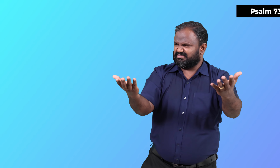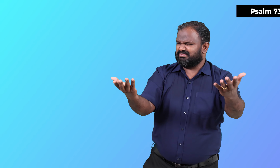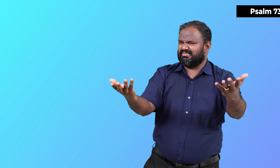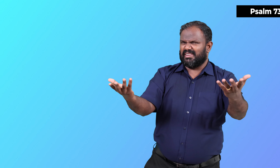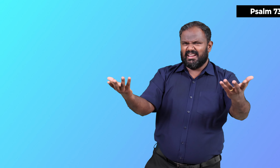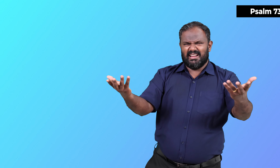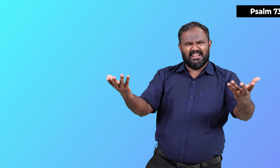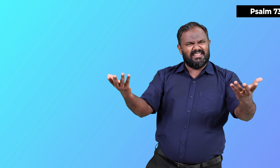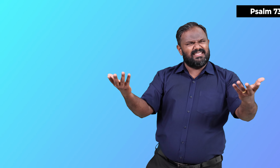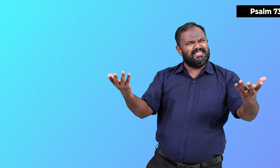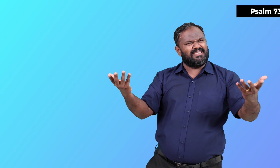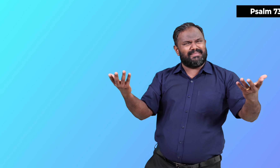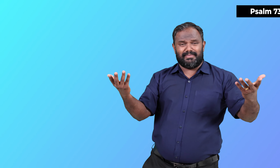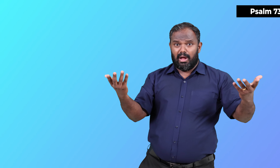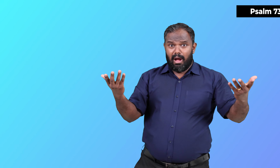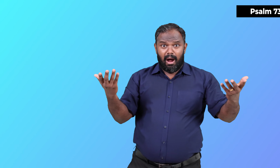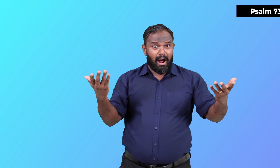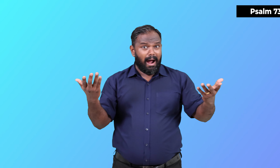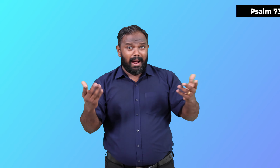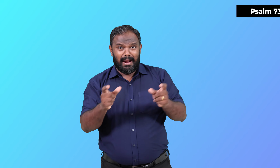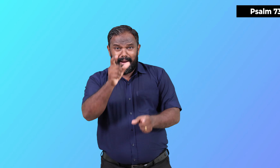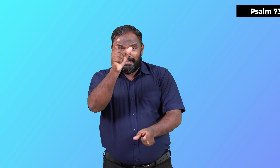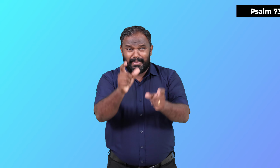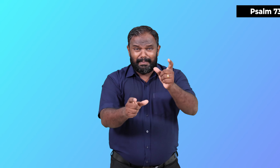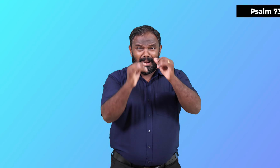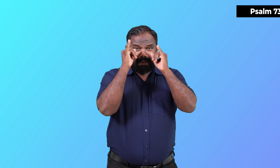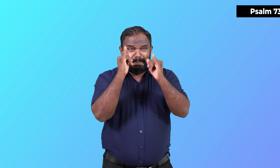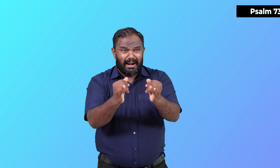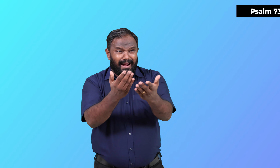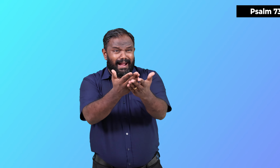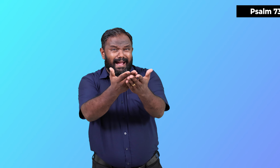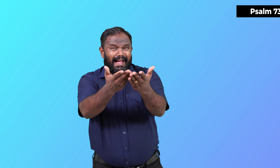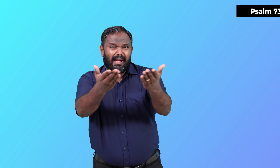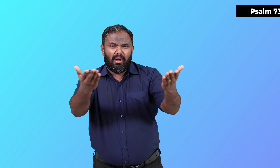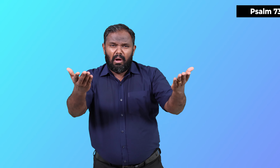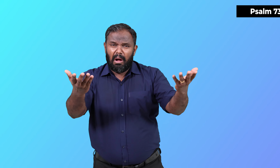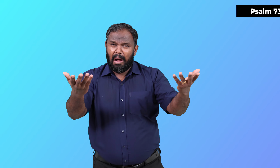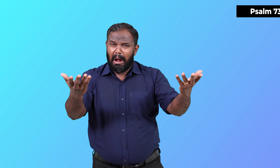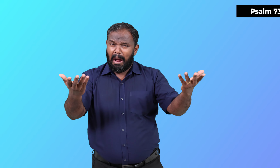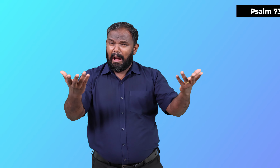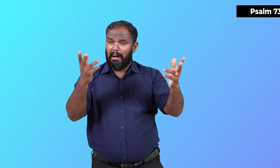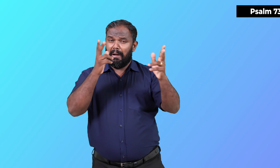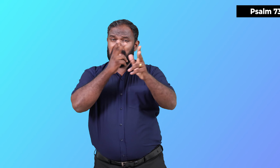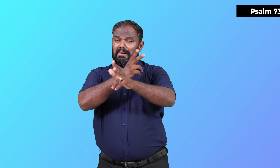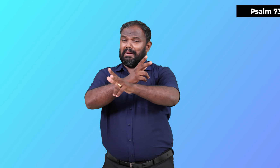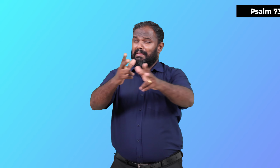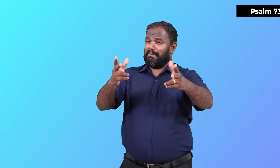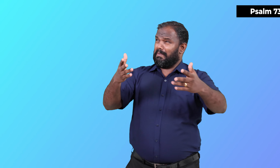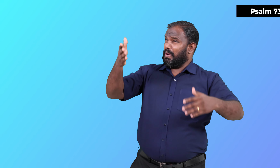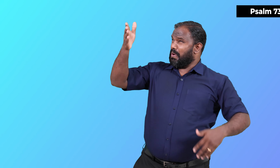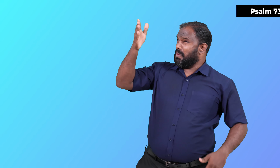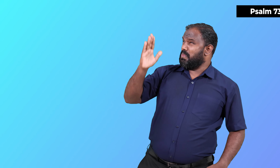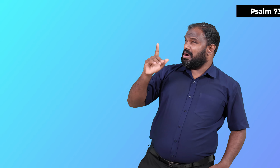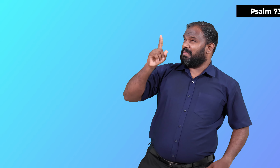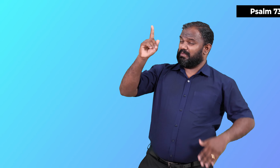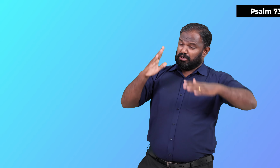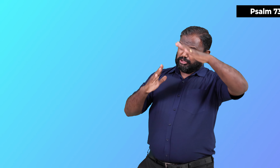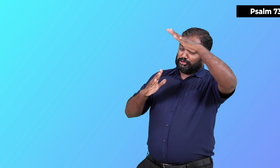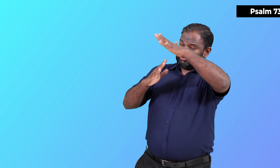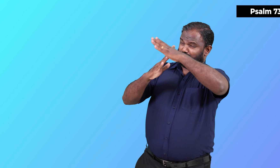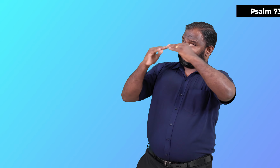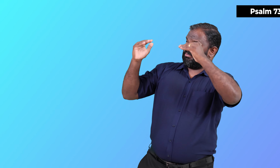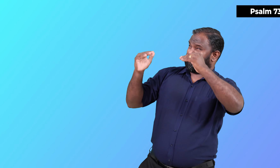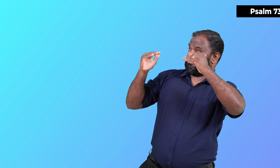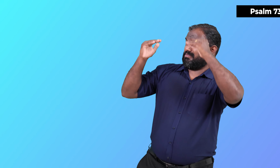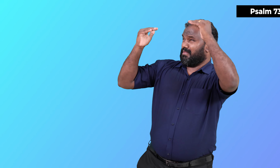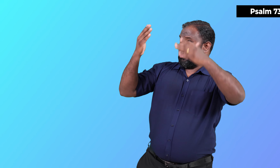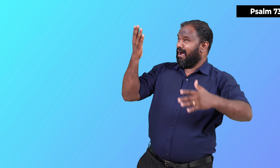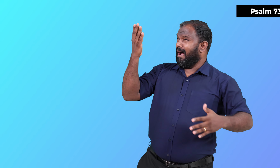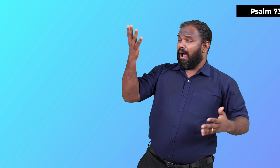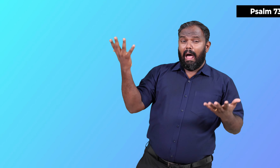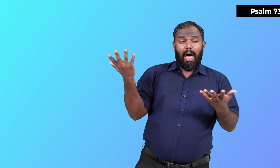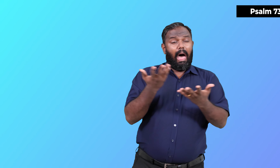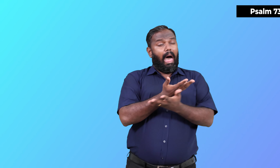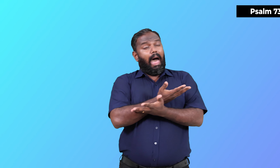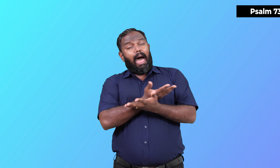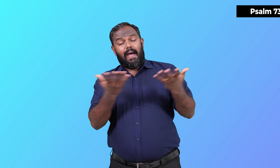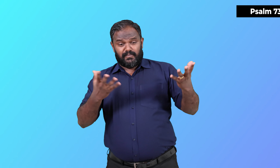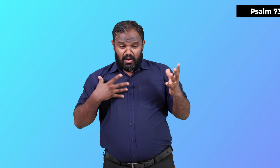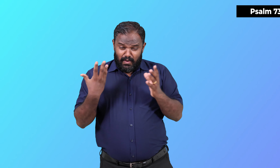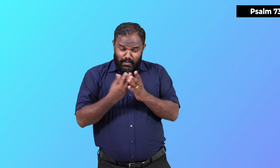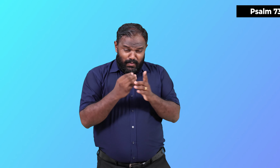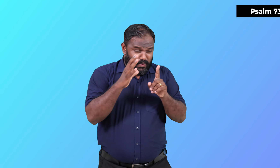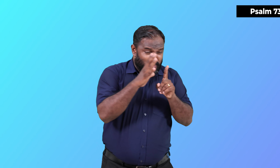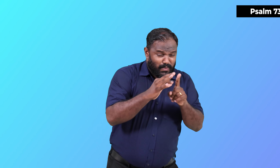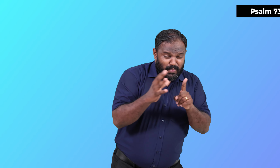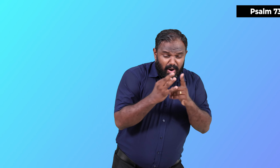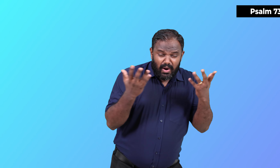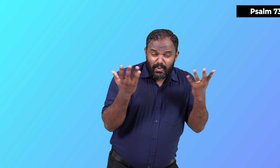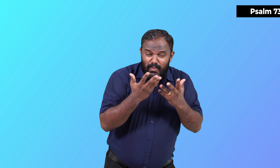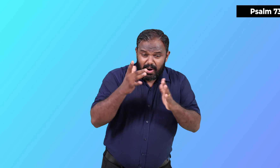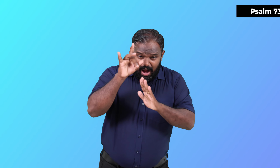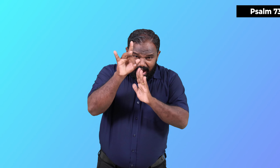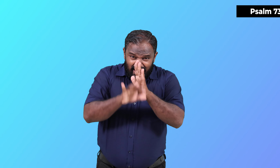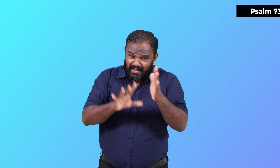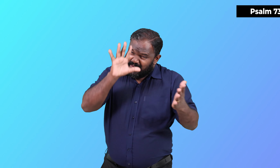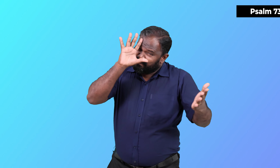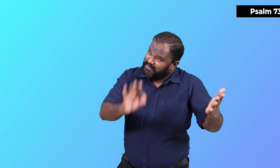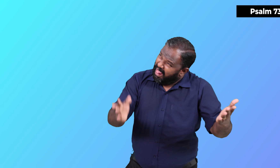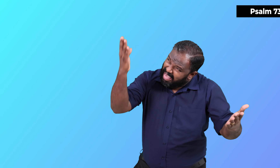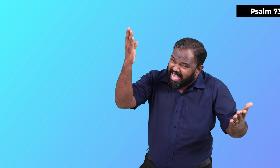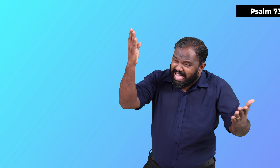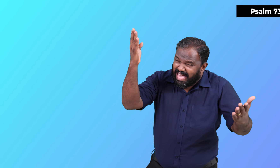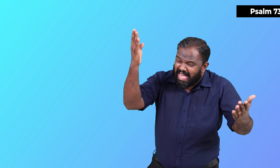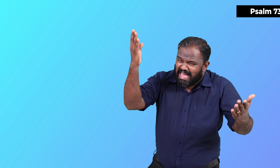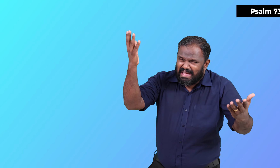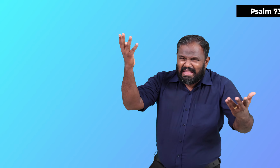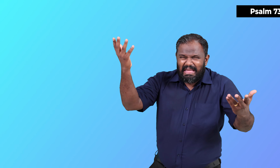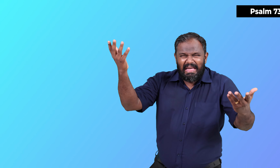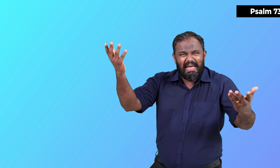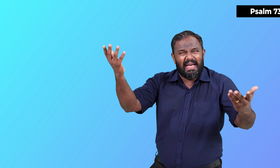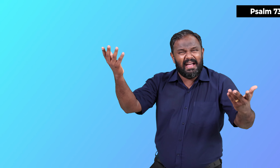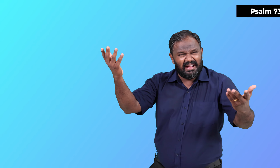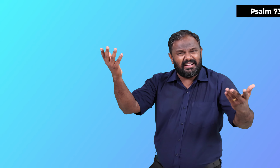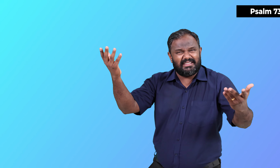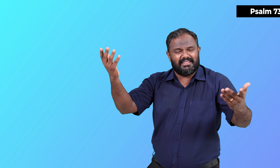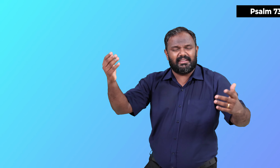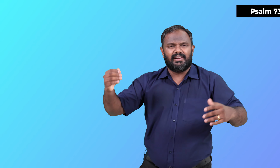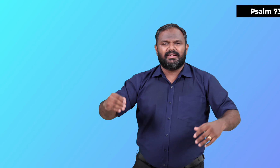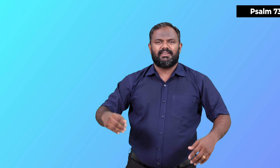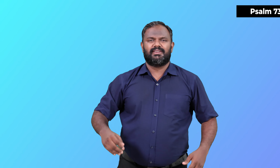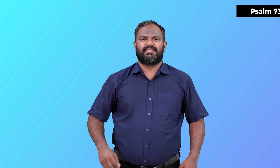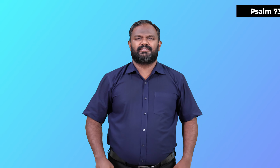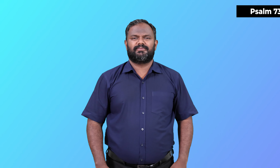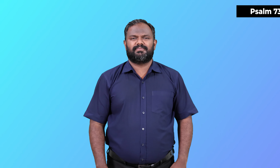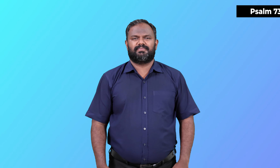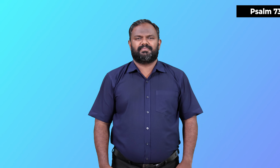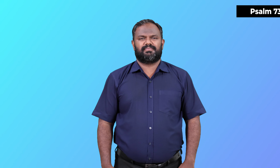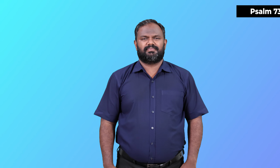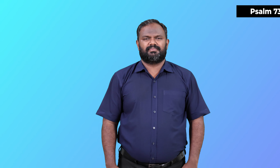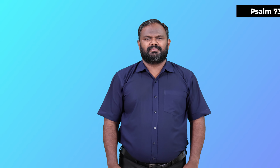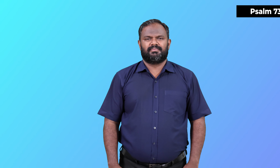Those evil people say, “God does not know what we are doing! God Most High does not know!”